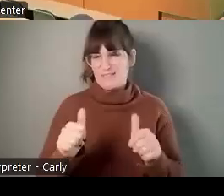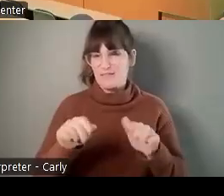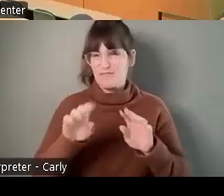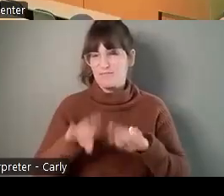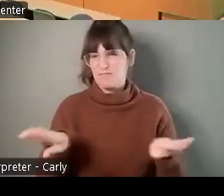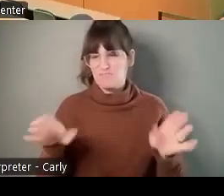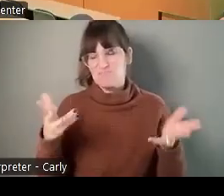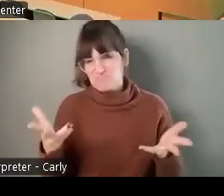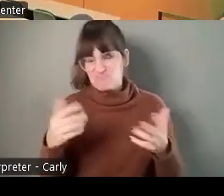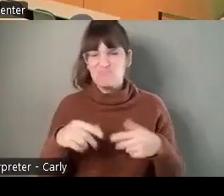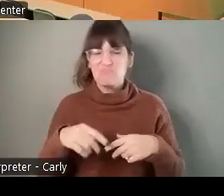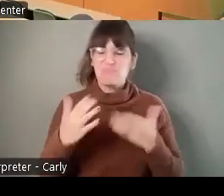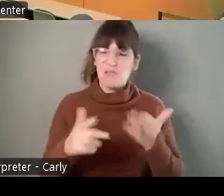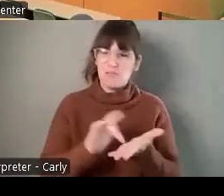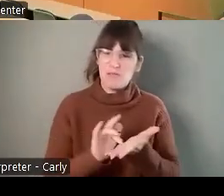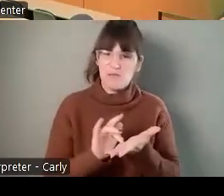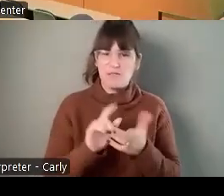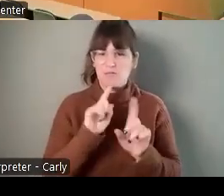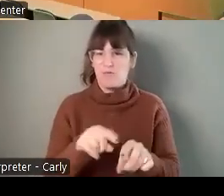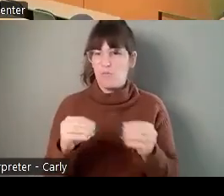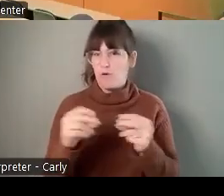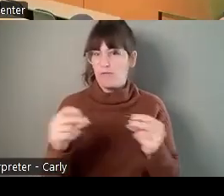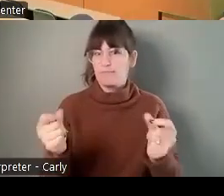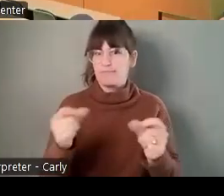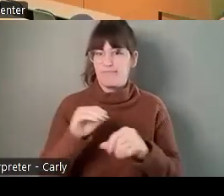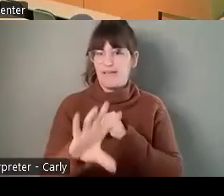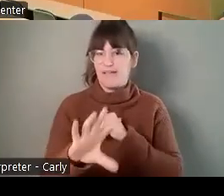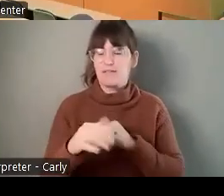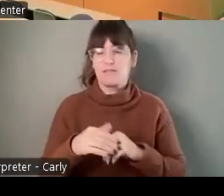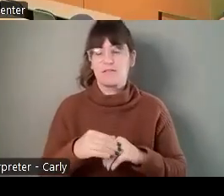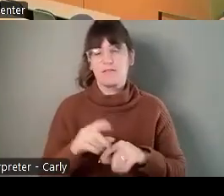medication response may have more of an immediate impact. But you know the time course of medication